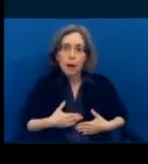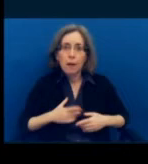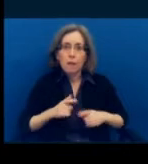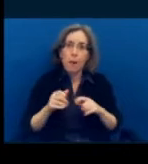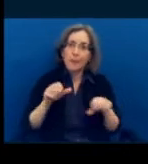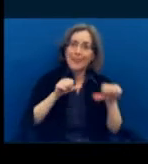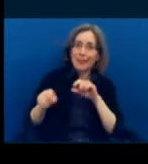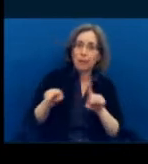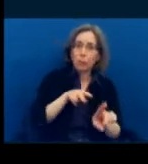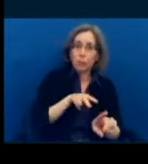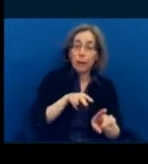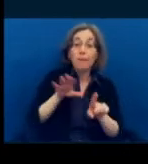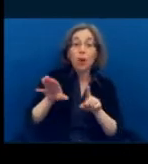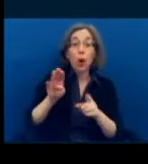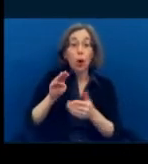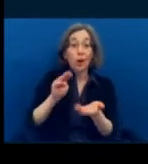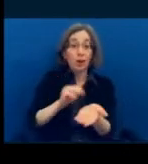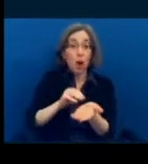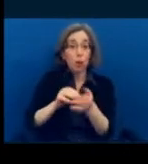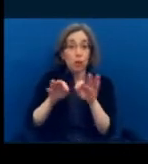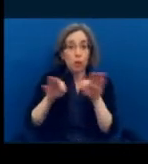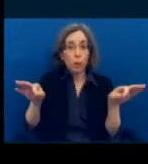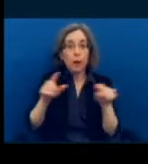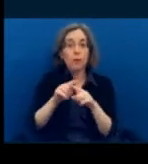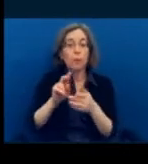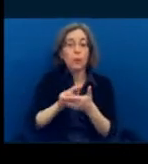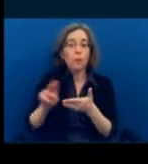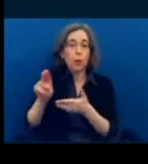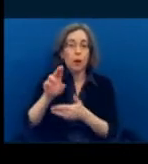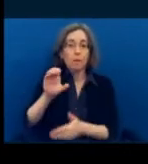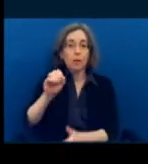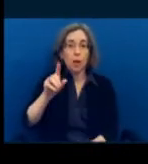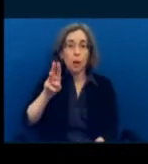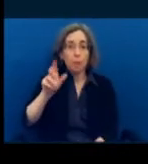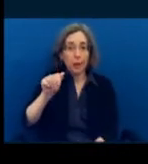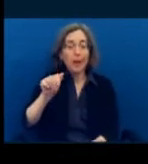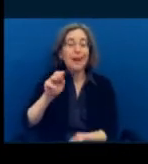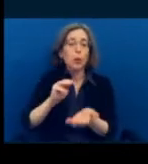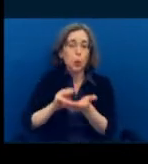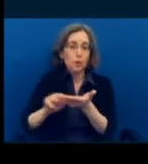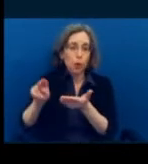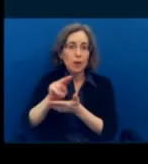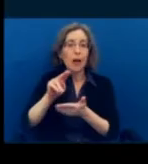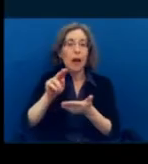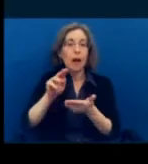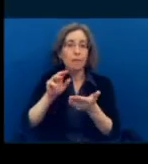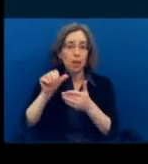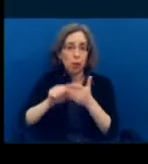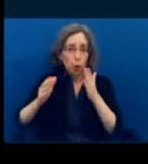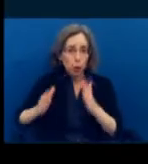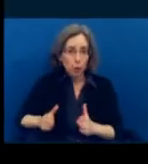SHE EARNED HER M. D. PRACTICES COLUMBIA CLERG OF PHYSICIANS AND SURGEONS IN 2003 AND COMPLETED INTERNSHIP AT COLUMBIAN